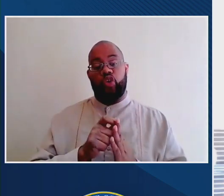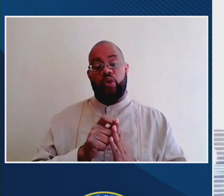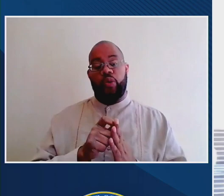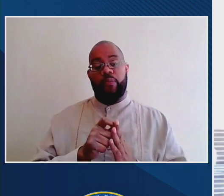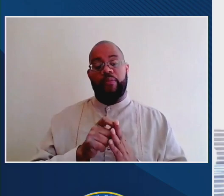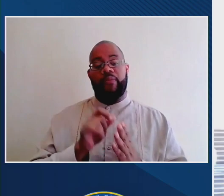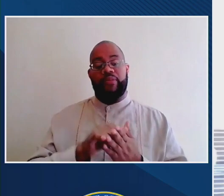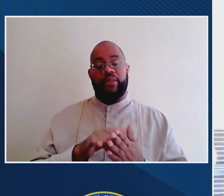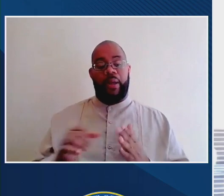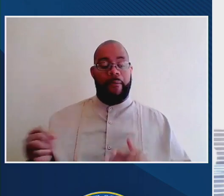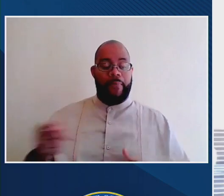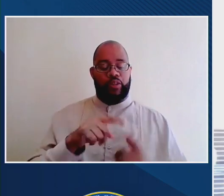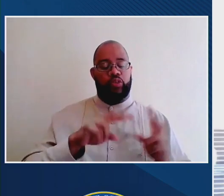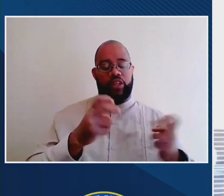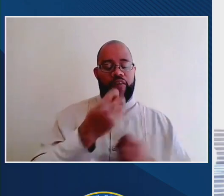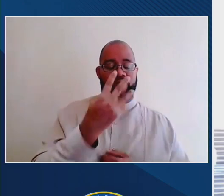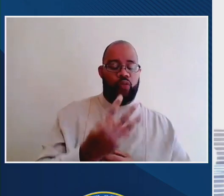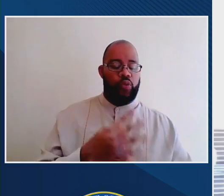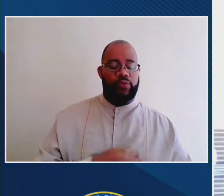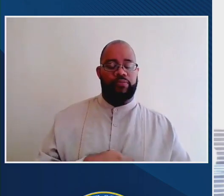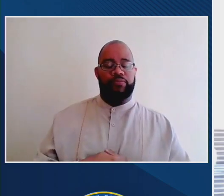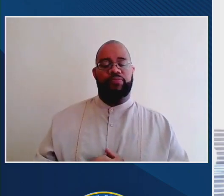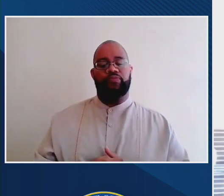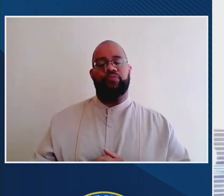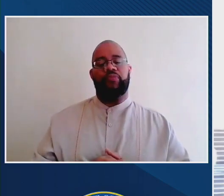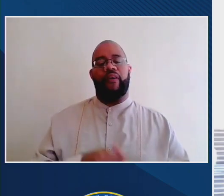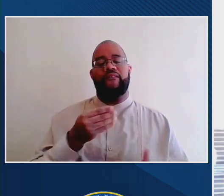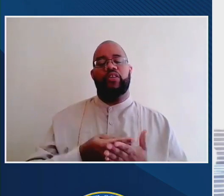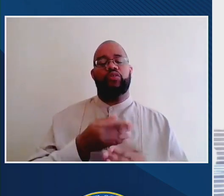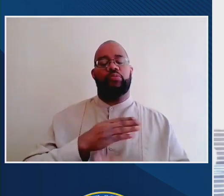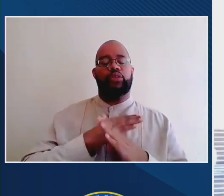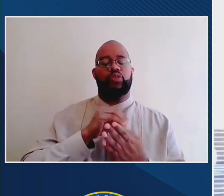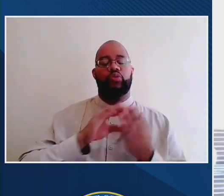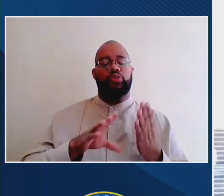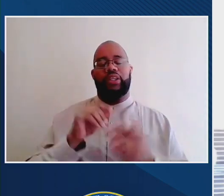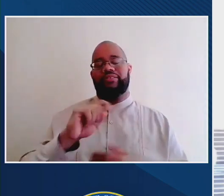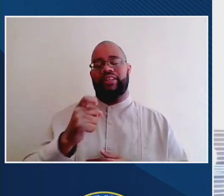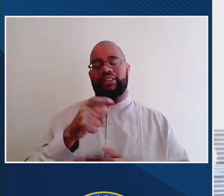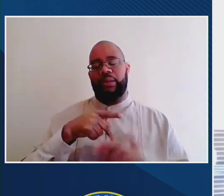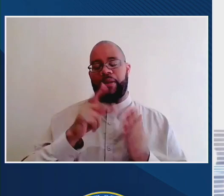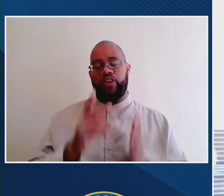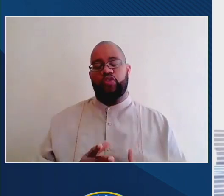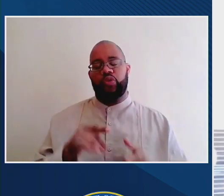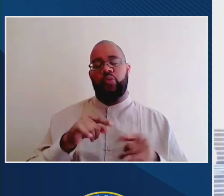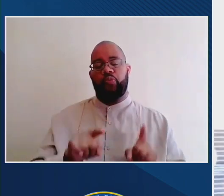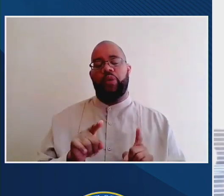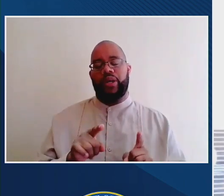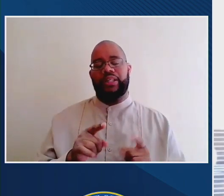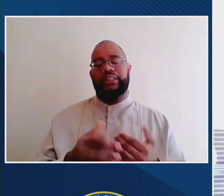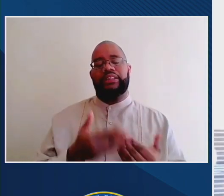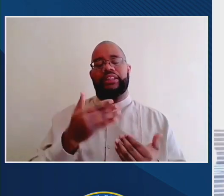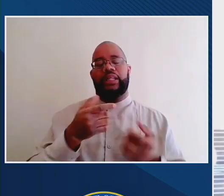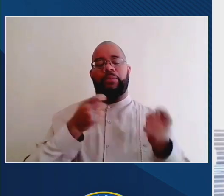of Title IV funds to protect students and taxpayers while easing administrative burdens for institutions.